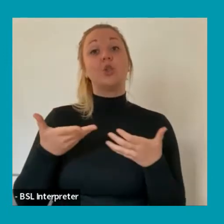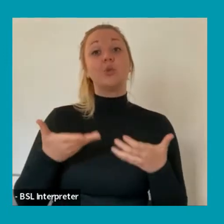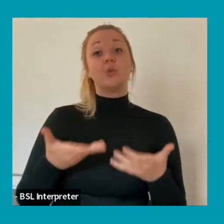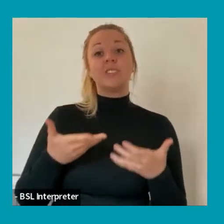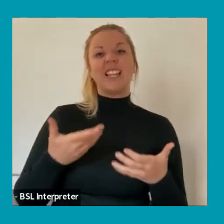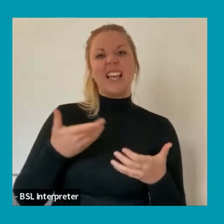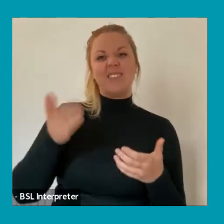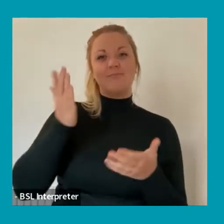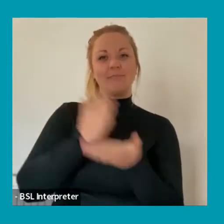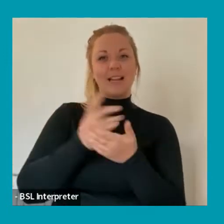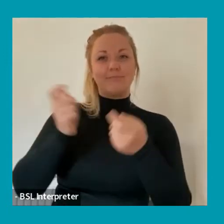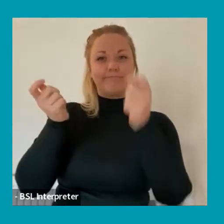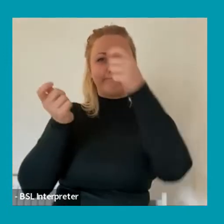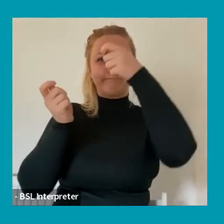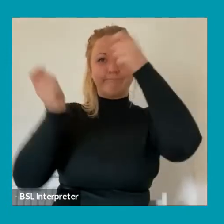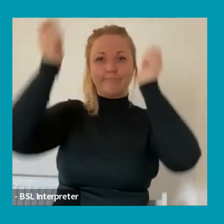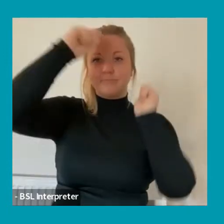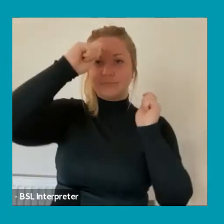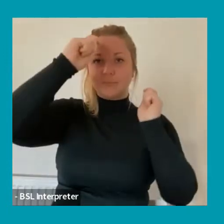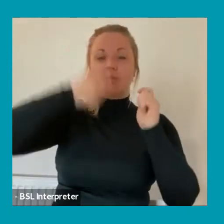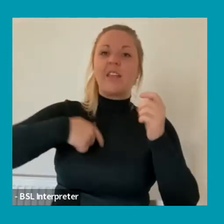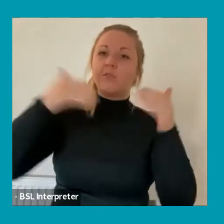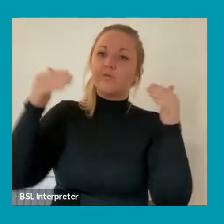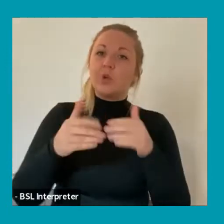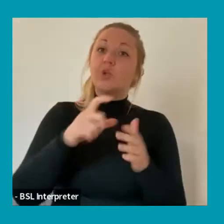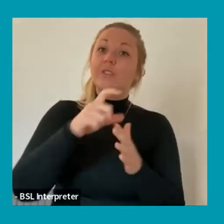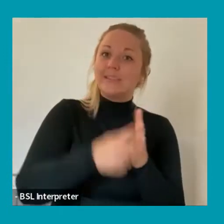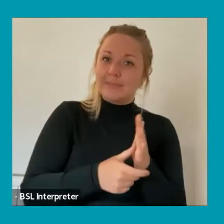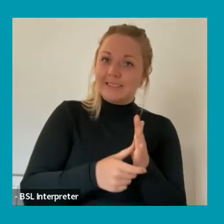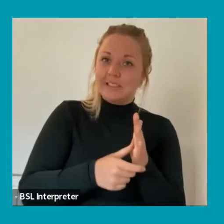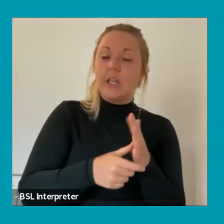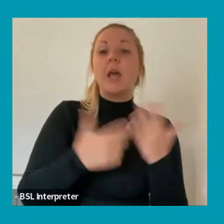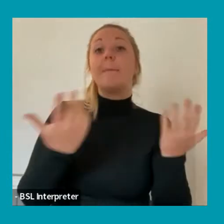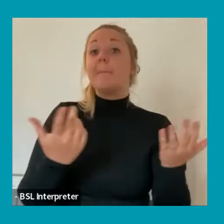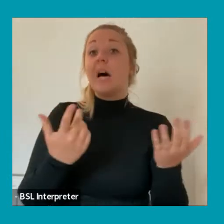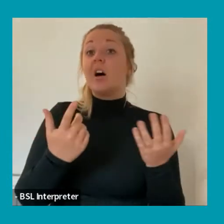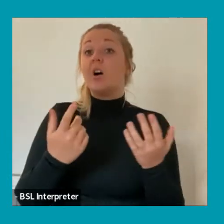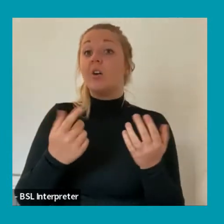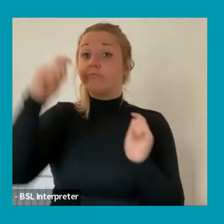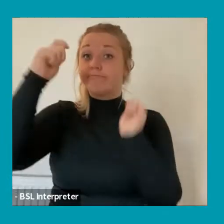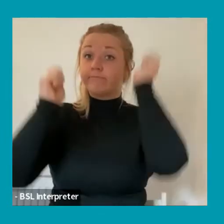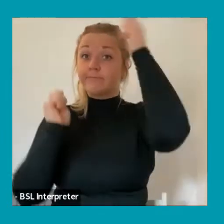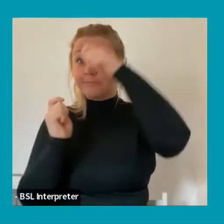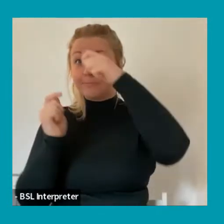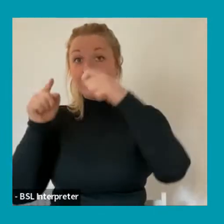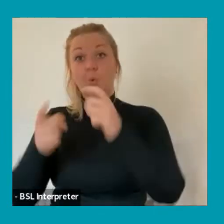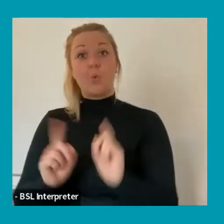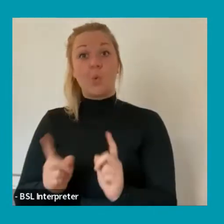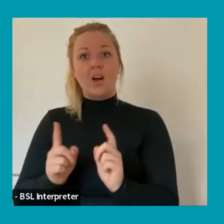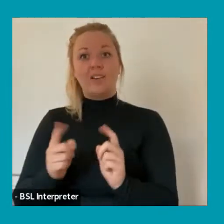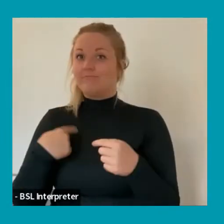hat on, but on an intersectional basis, as all of us do, I tick many of the boxes .